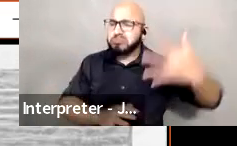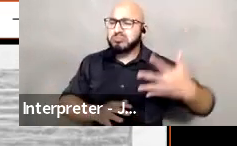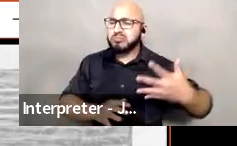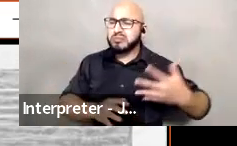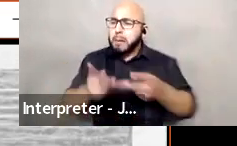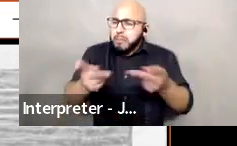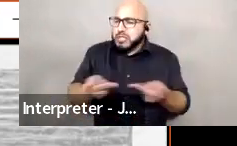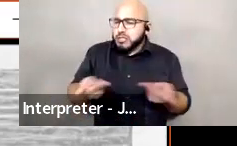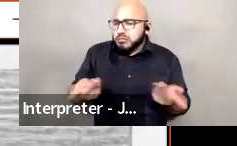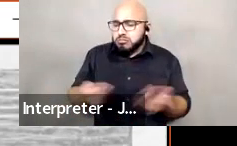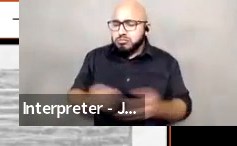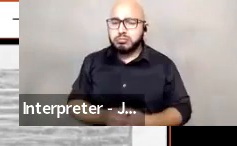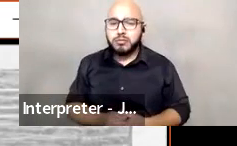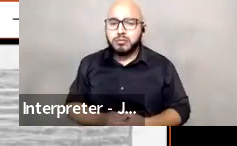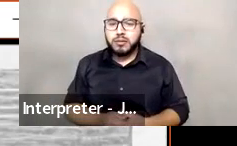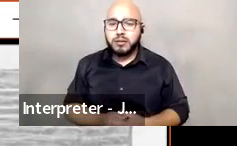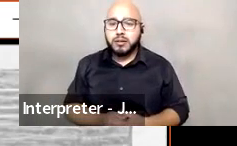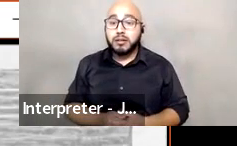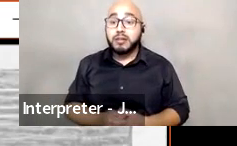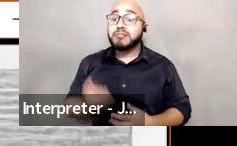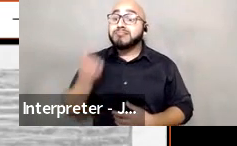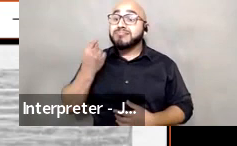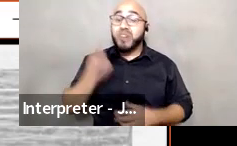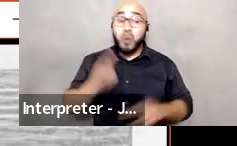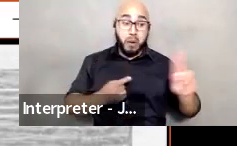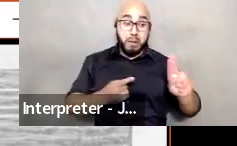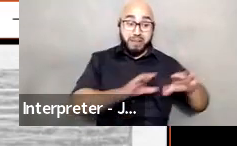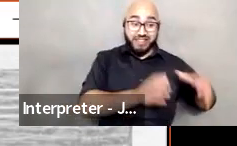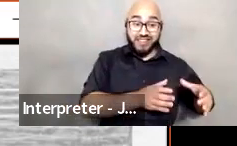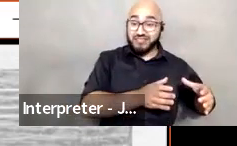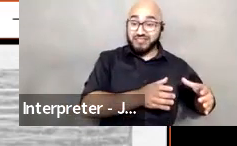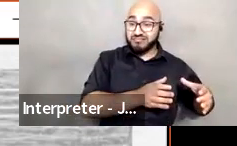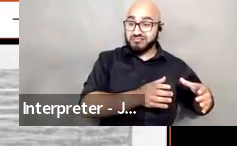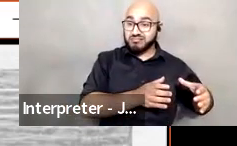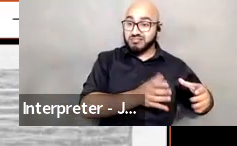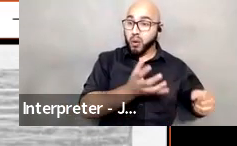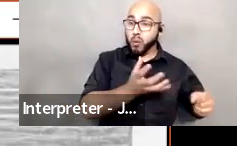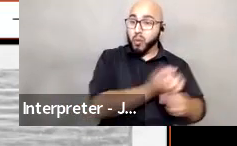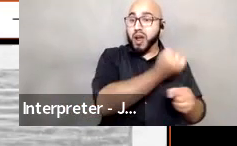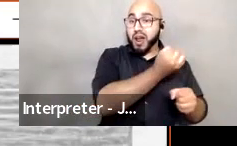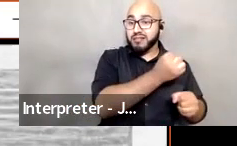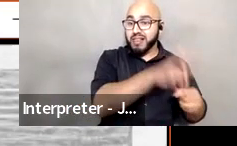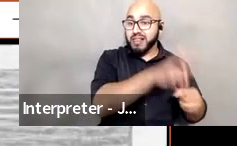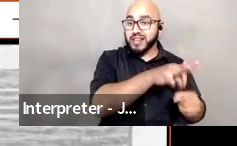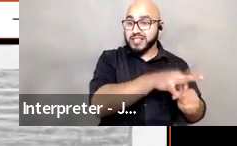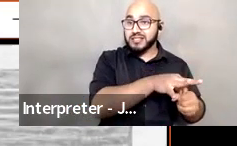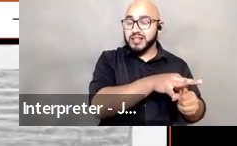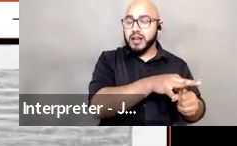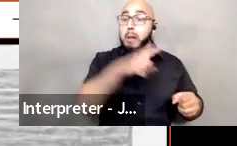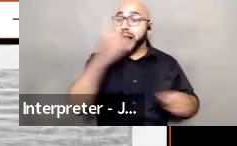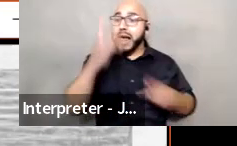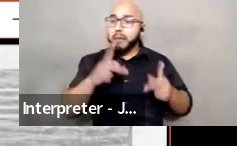Well, the. Republicans had won that election. Black people voted in that election. Taking their lives into their own hands by doing so.